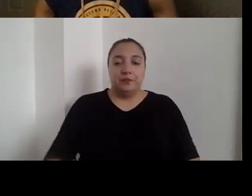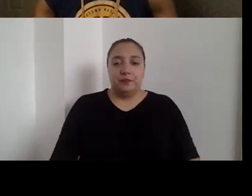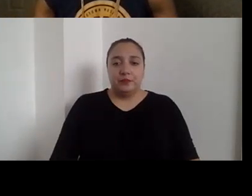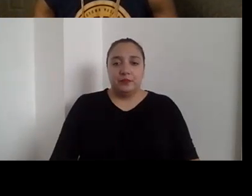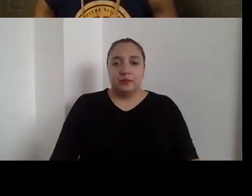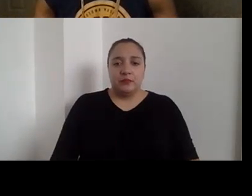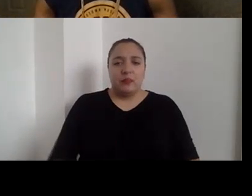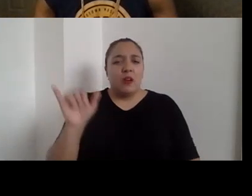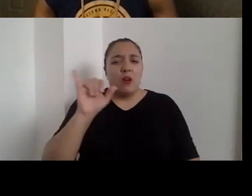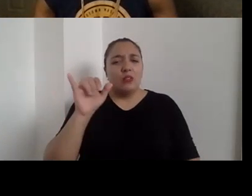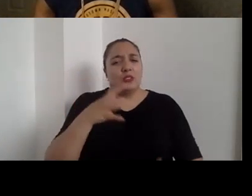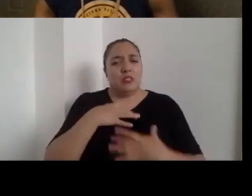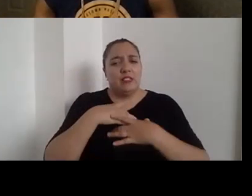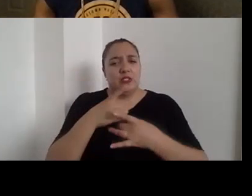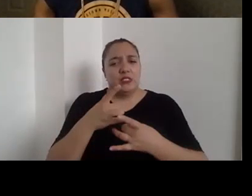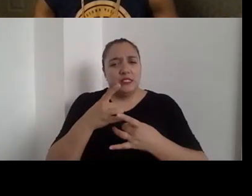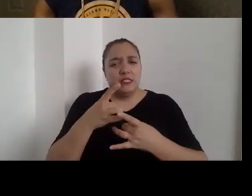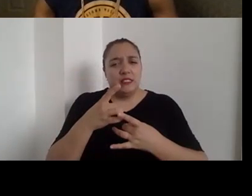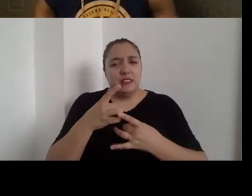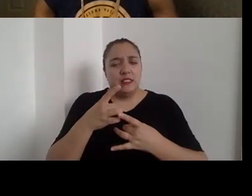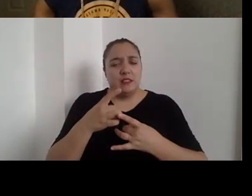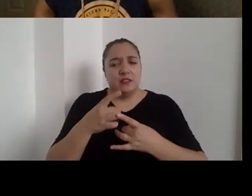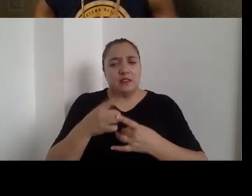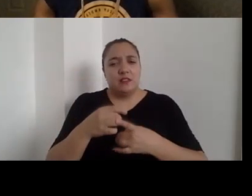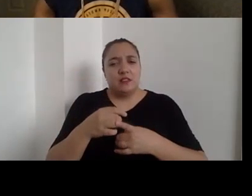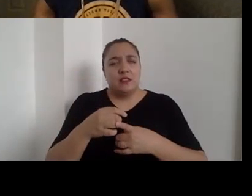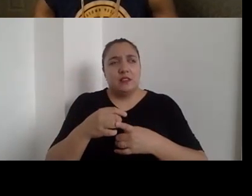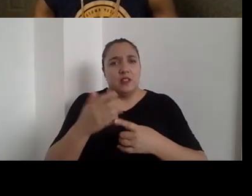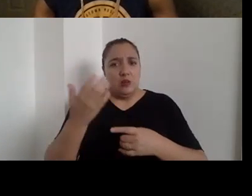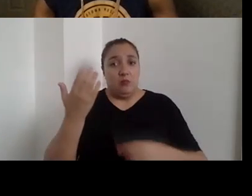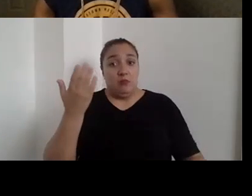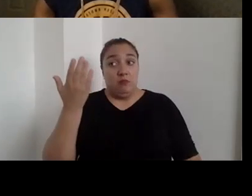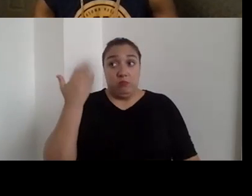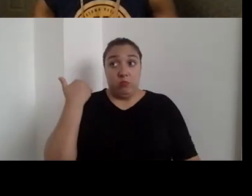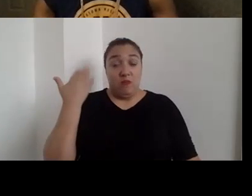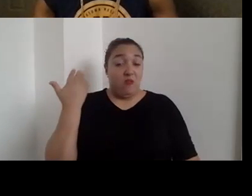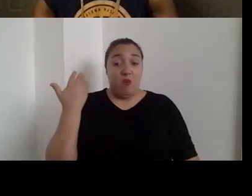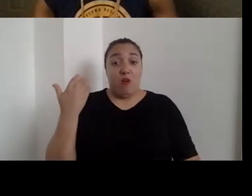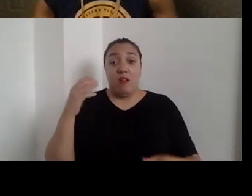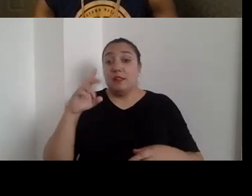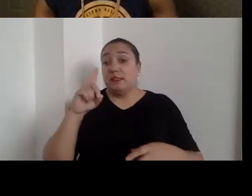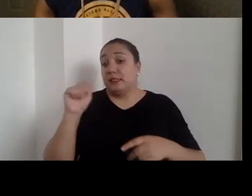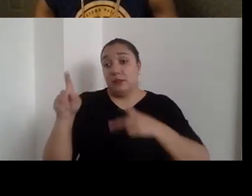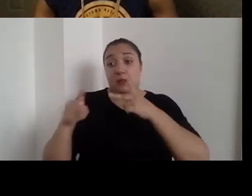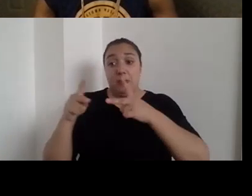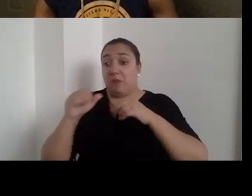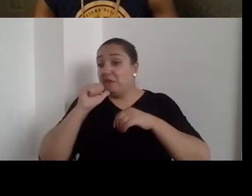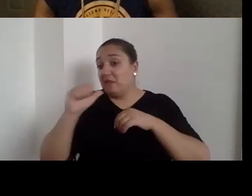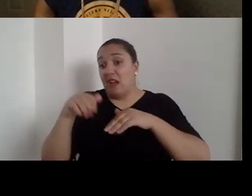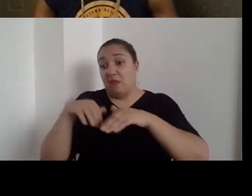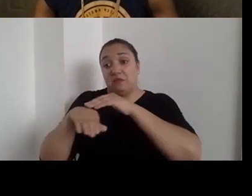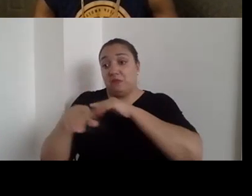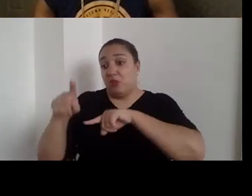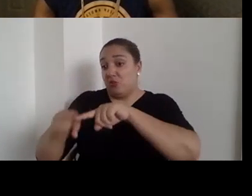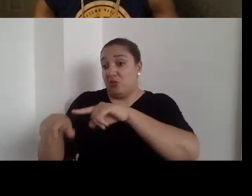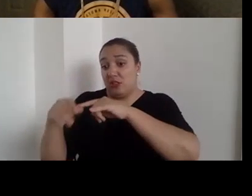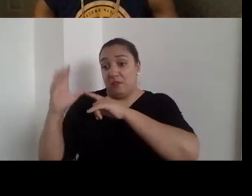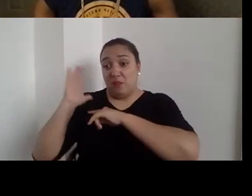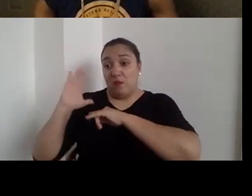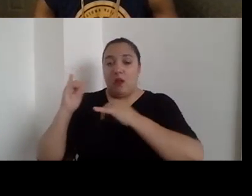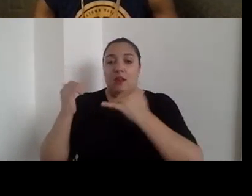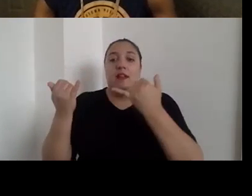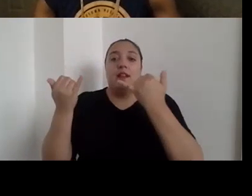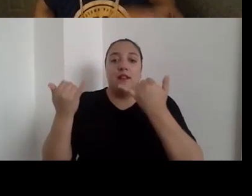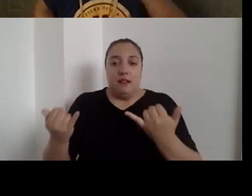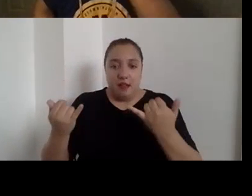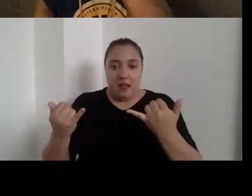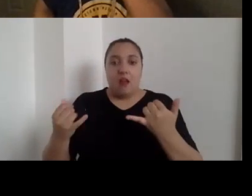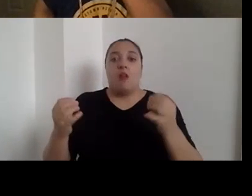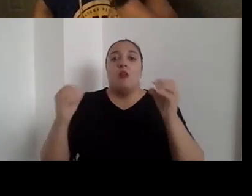to be inaccessible to disabled folks is now virtually accessible